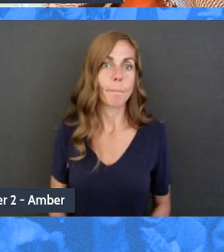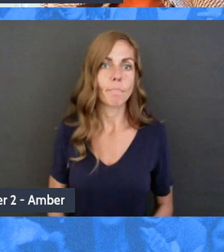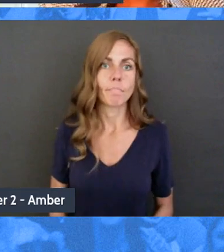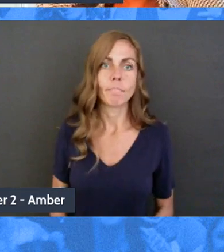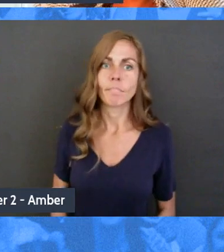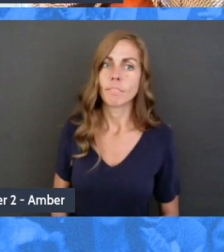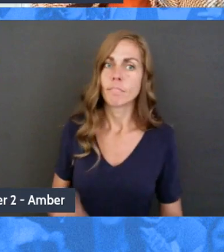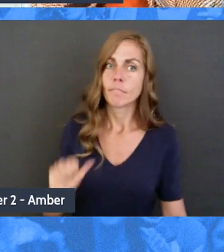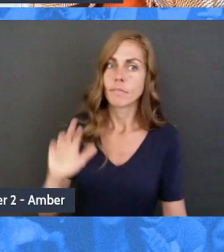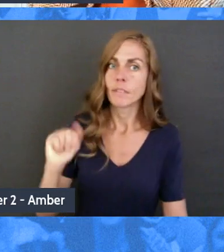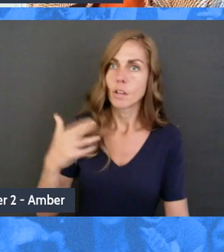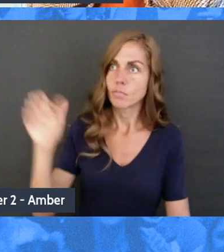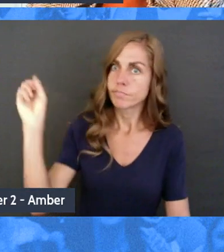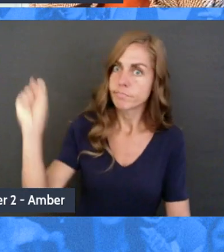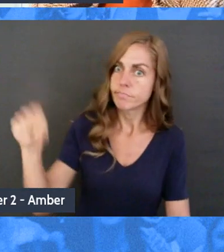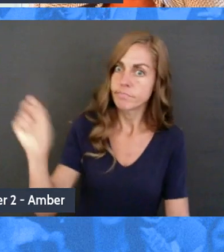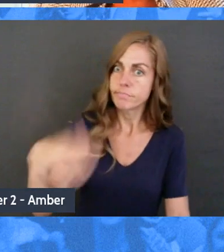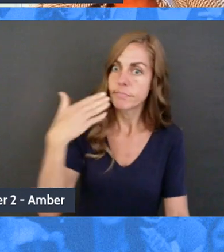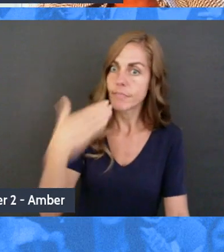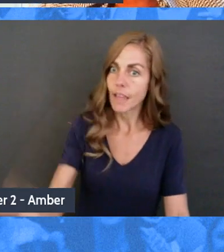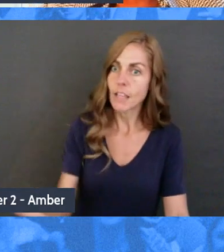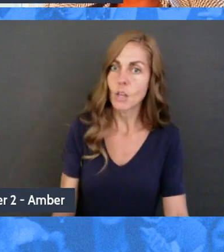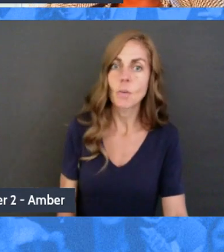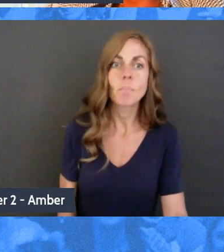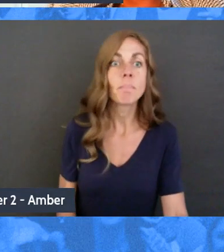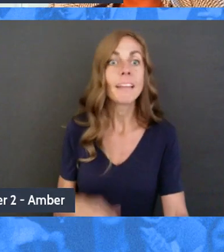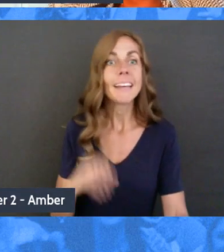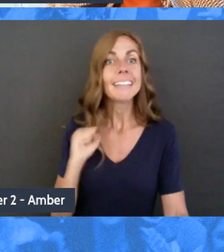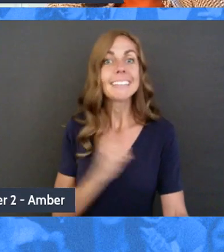Thank you for that. Senator Steele, how about in Arizona?